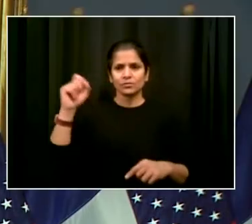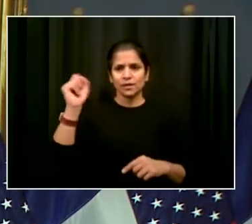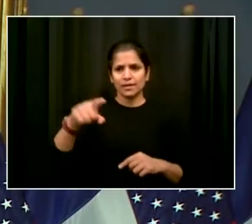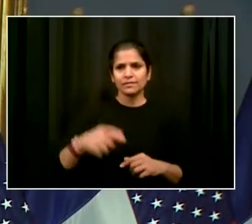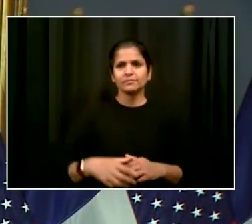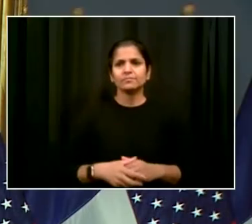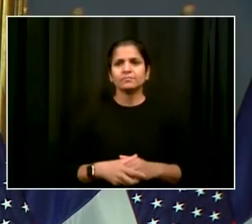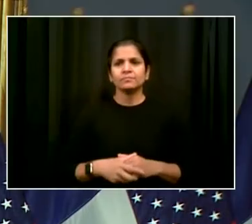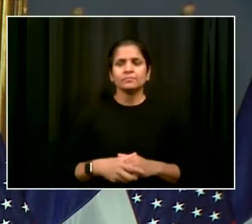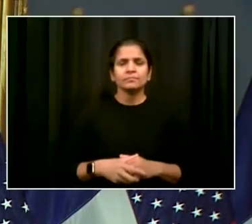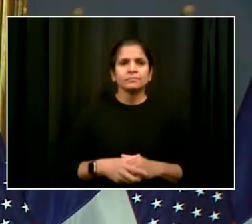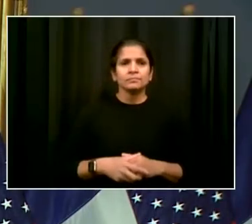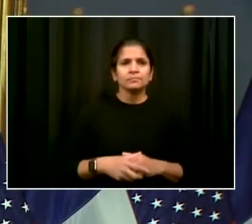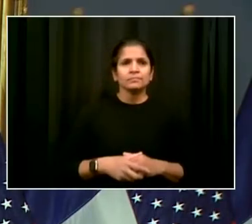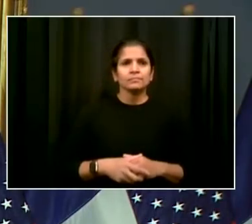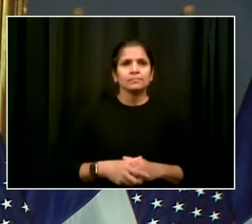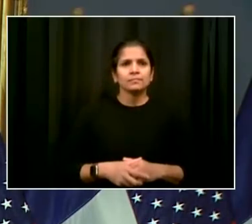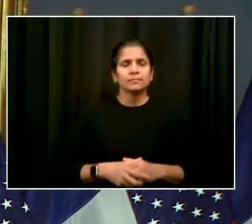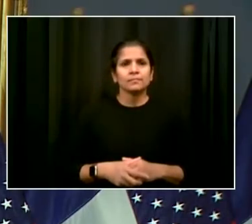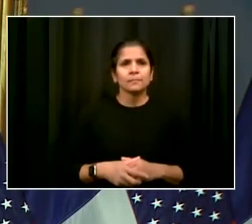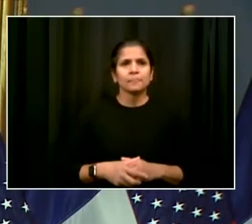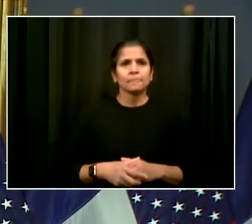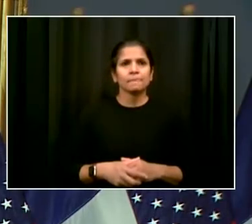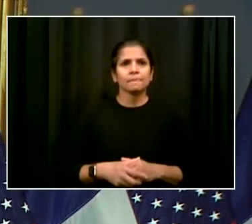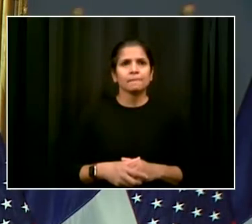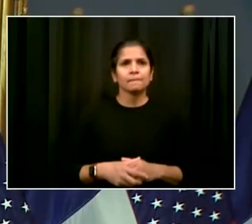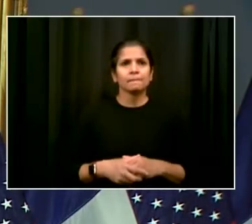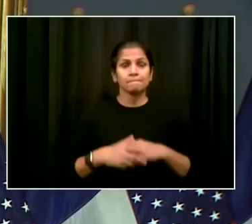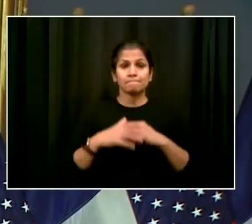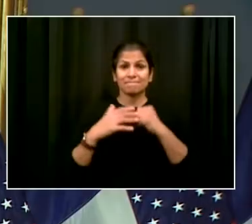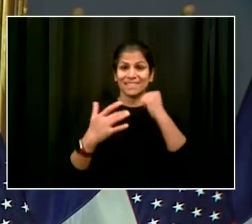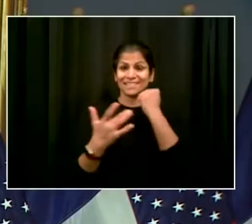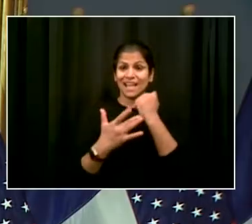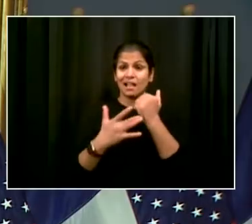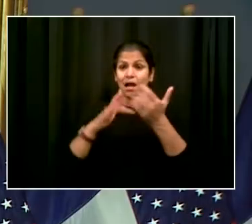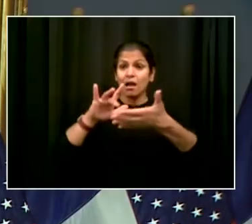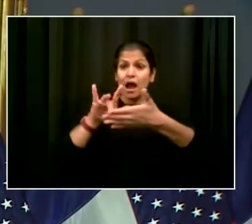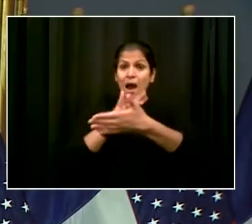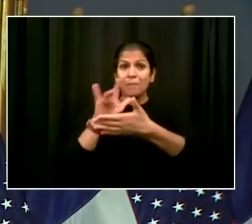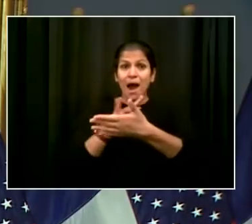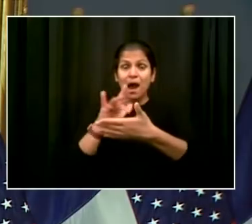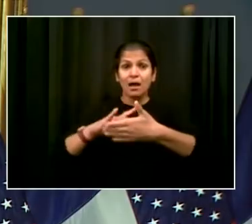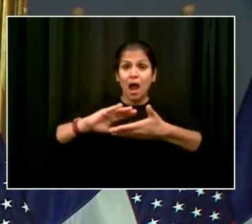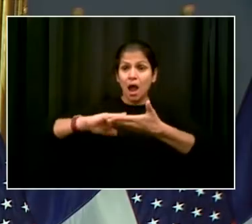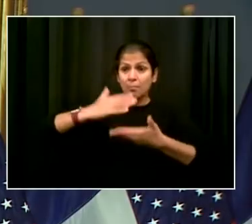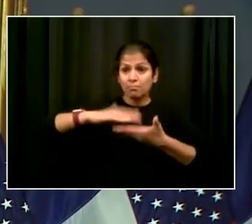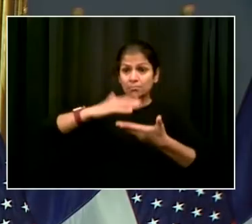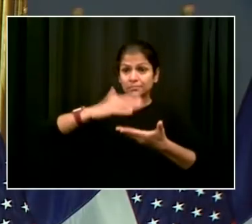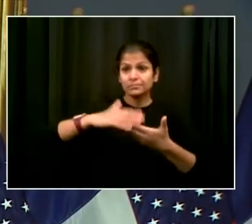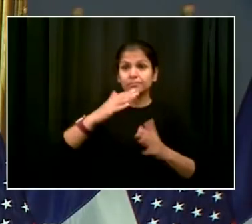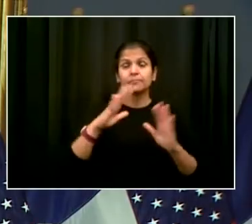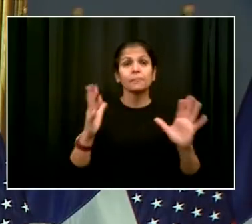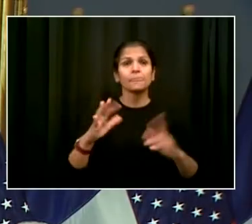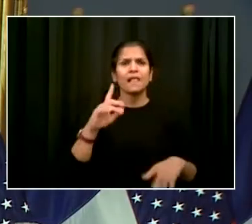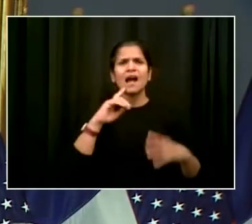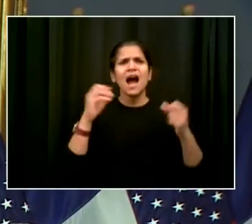GO AHEAD. Reporter: SPEAKING OF DIGITAL, LOOKING FOR A HARD NUMBER, WHERE